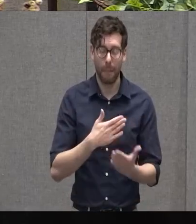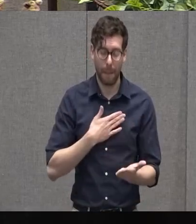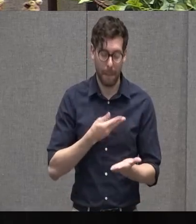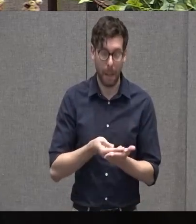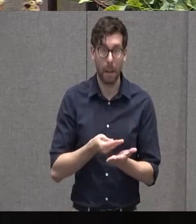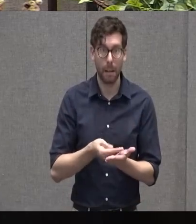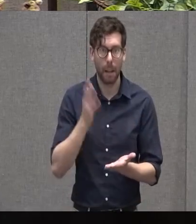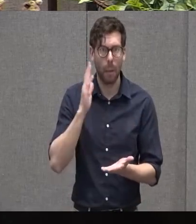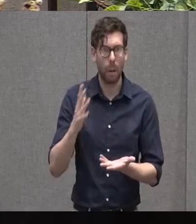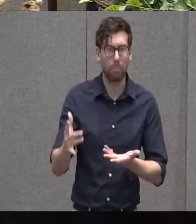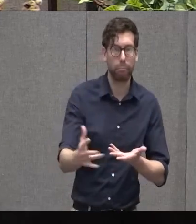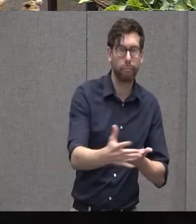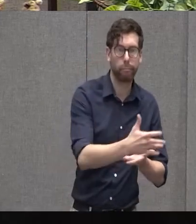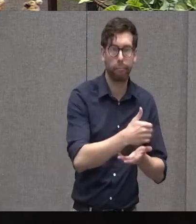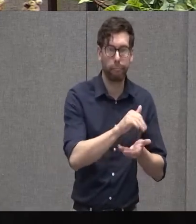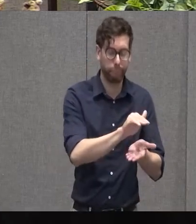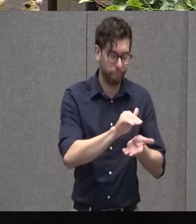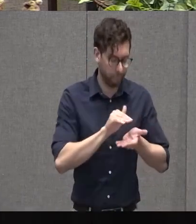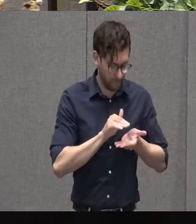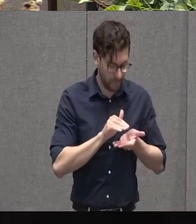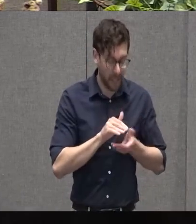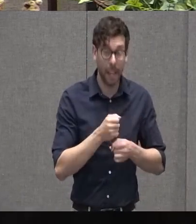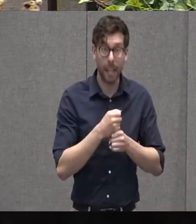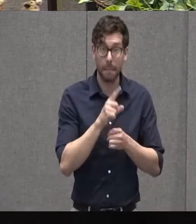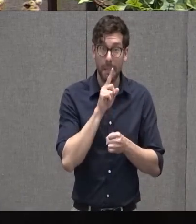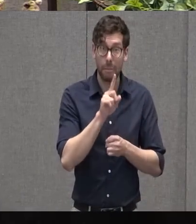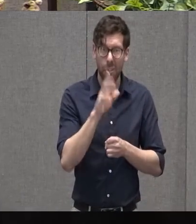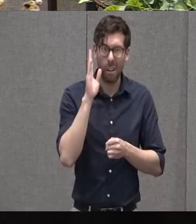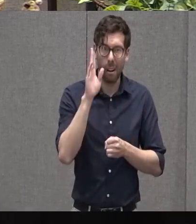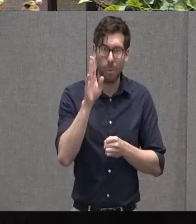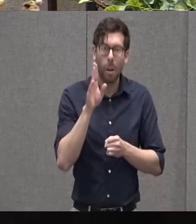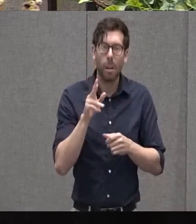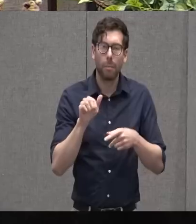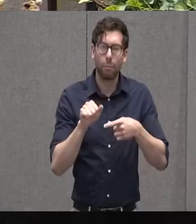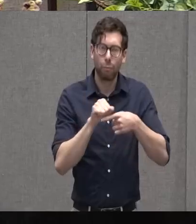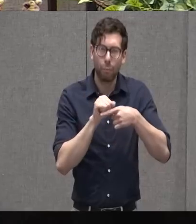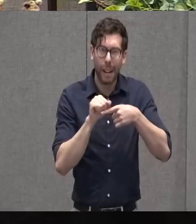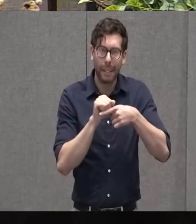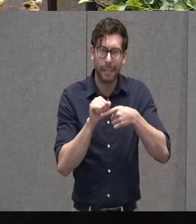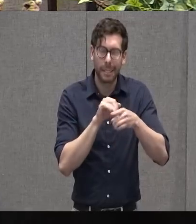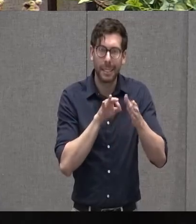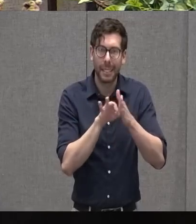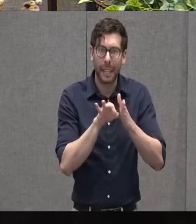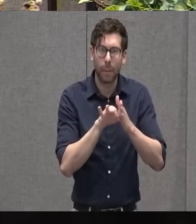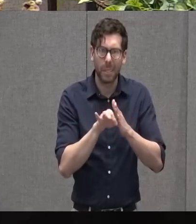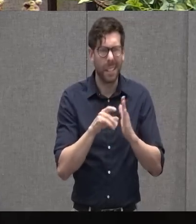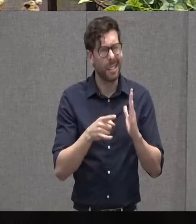and just to make sure I'm gonna practice my counting. Sometimes you have to get your fingers ready for counting.